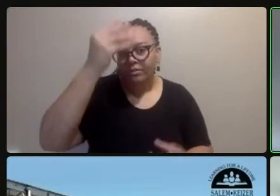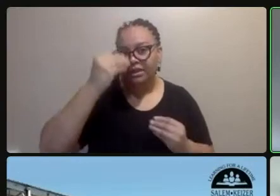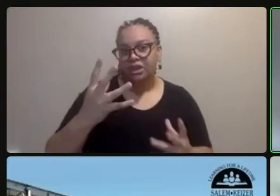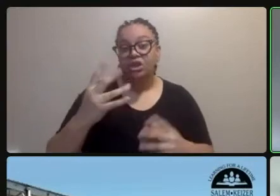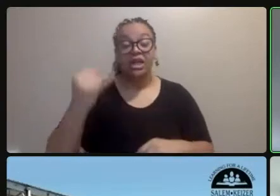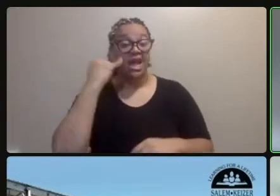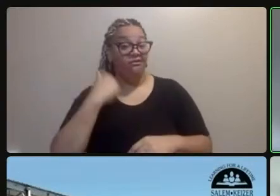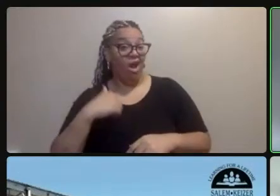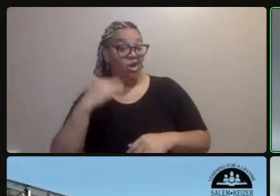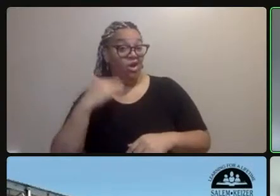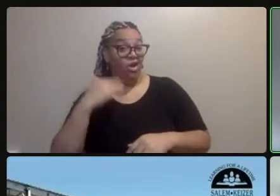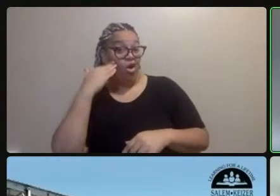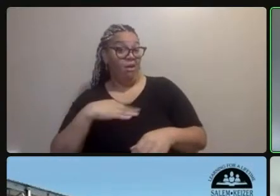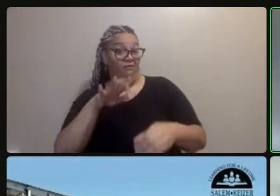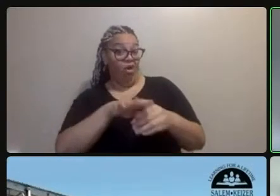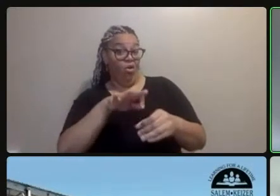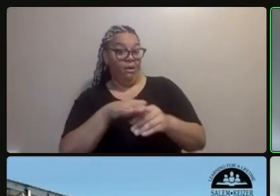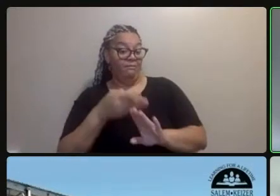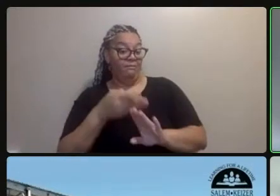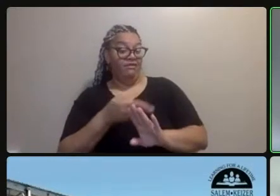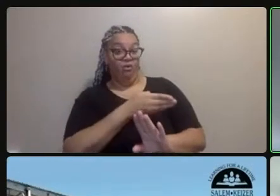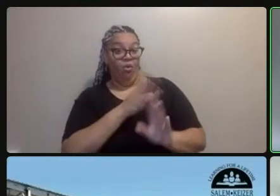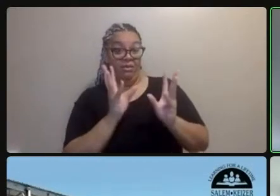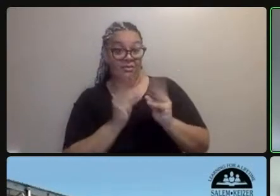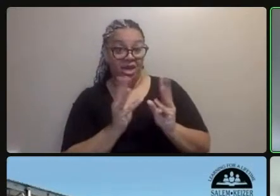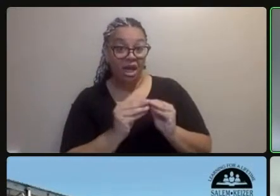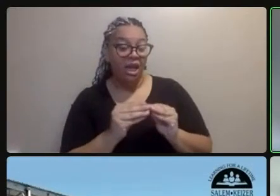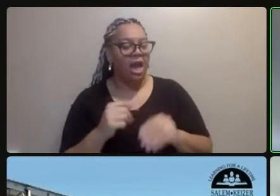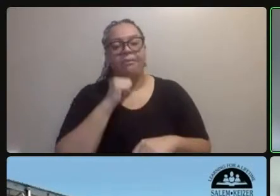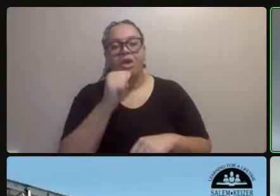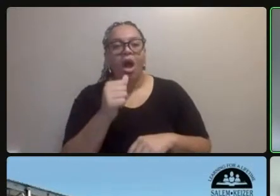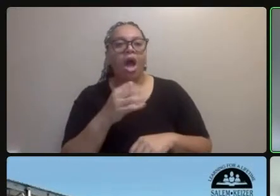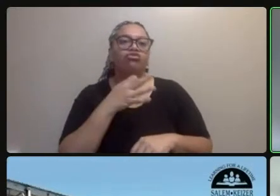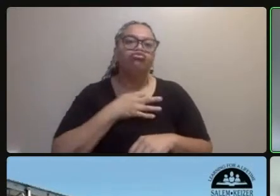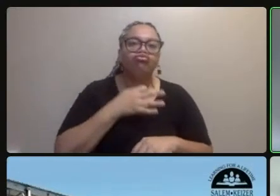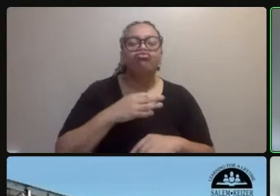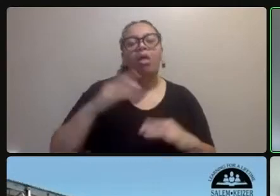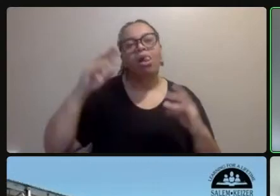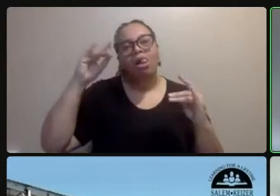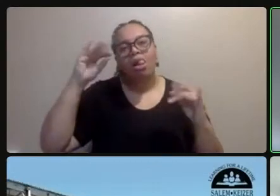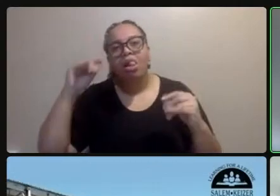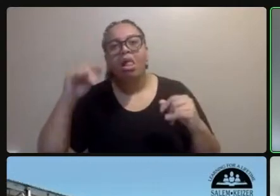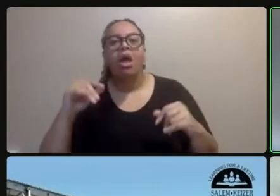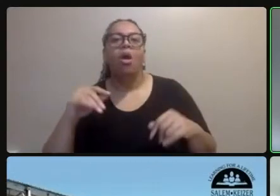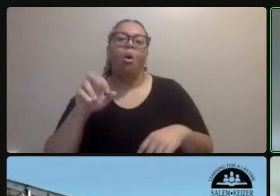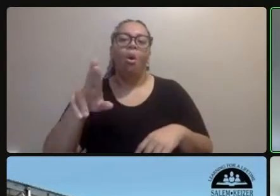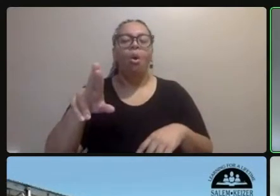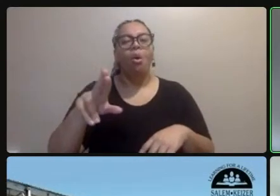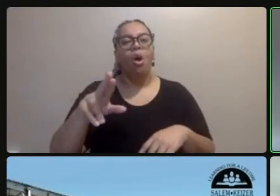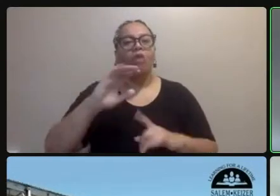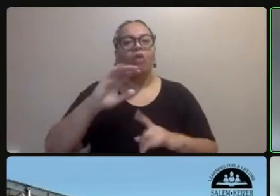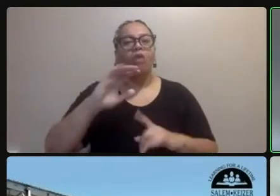HOWEVER, I THINK THE RESPONSIBILITY OF EACH BOARD MEMBERS TO MAKE AN